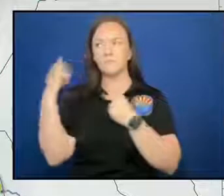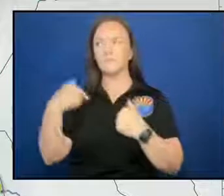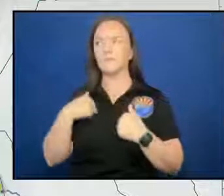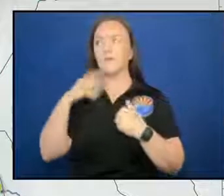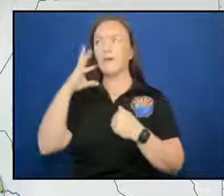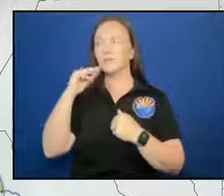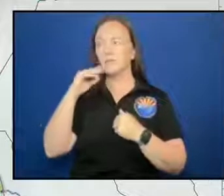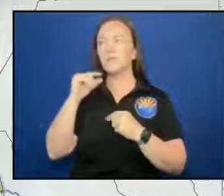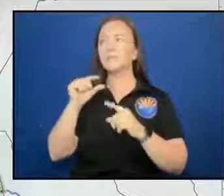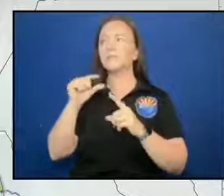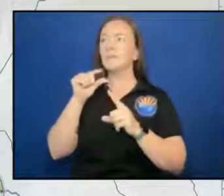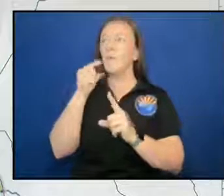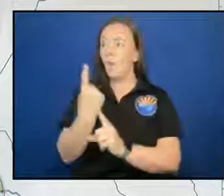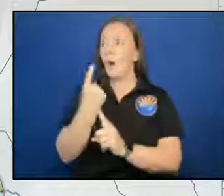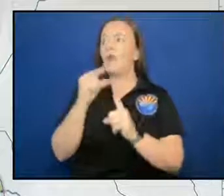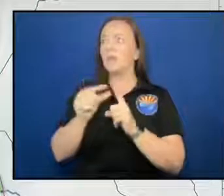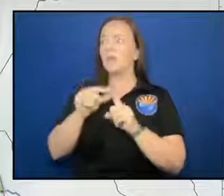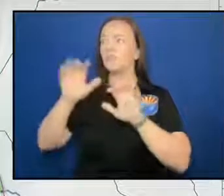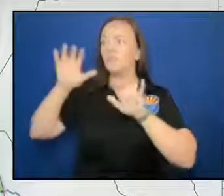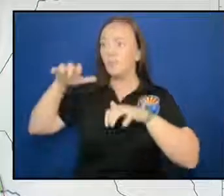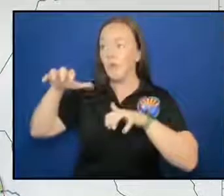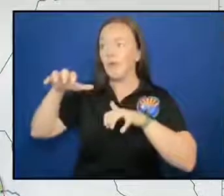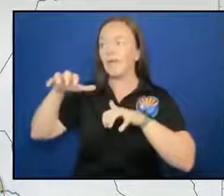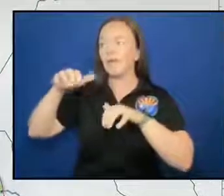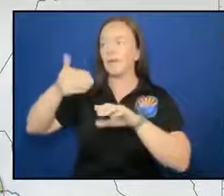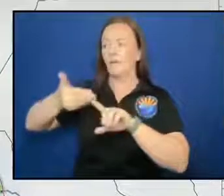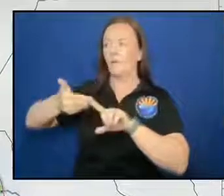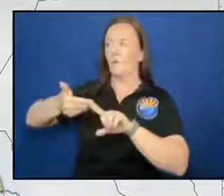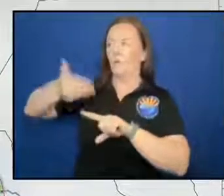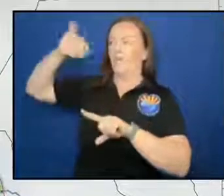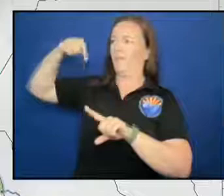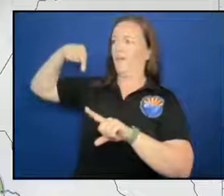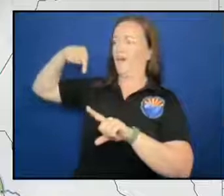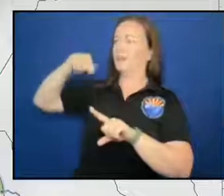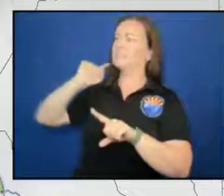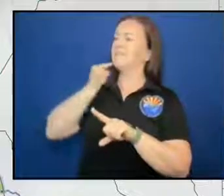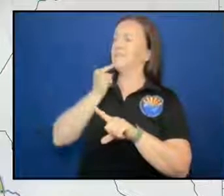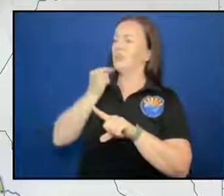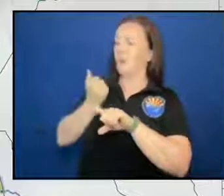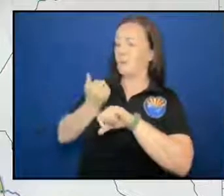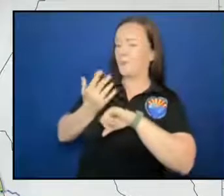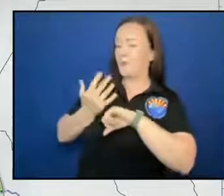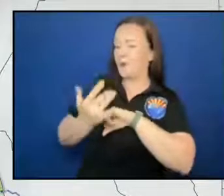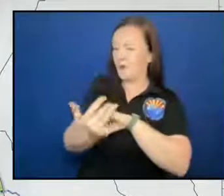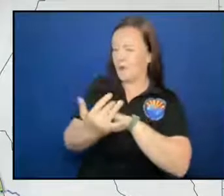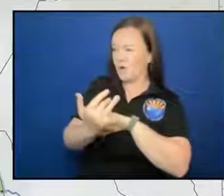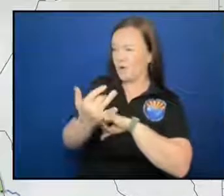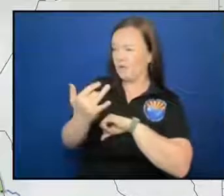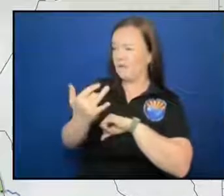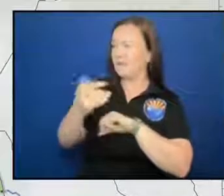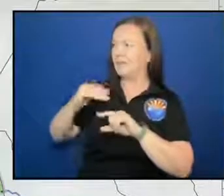AND FOR THOSE ARE CURIOUS ABOUT THE LATEST WARNING FOR FLOODS AND DEBRIS FLOW, WE ARE SHARING ALL OF THE